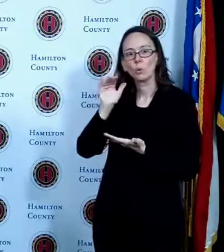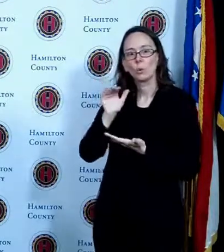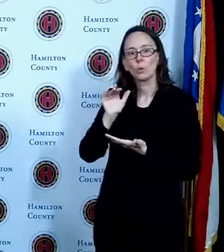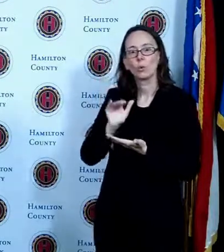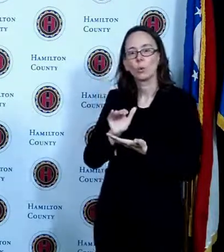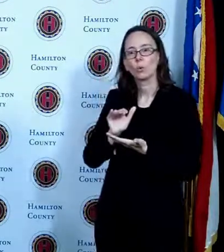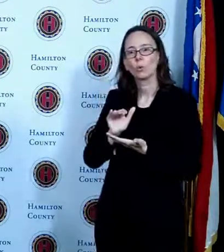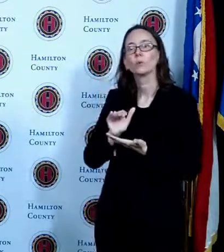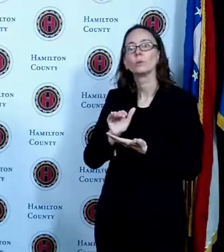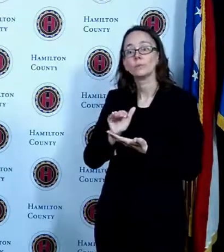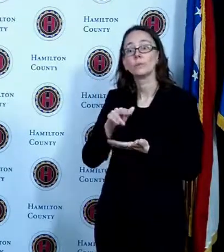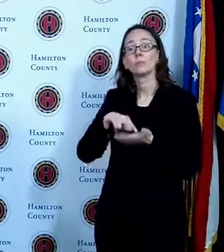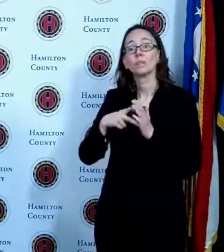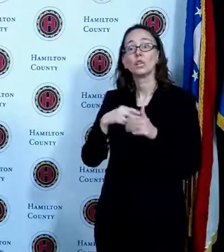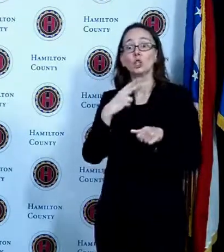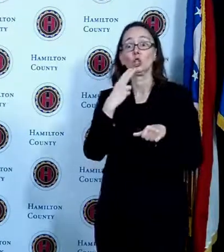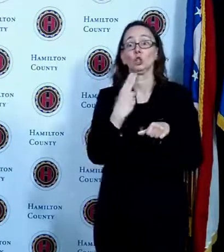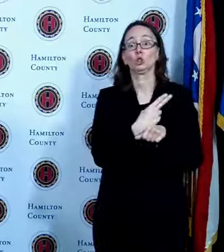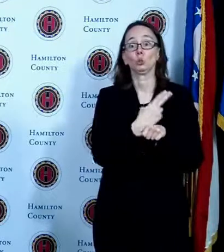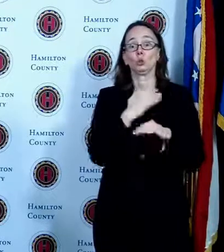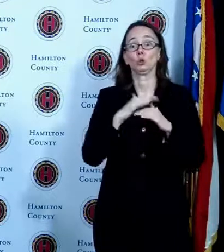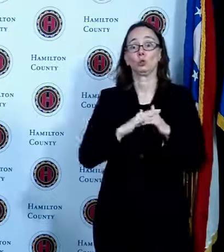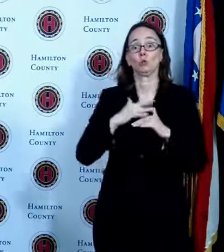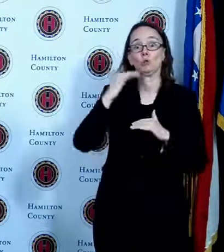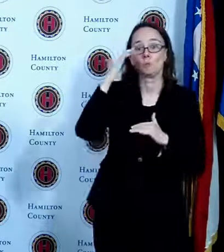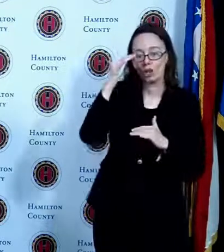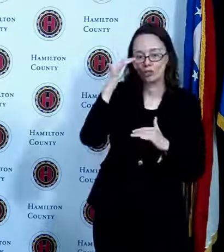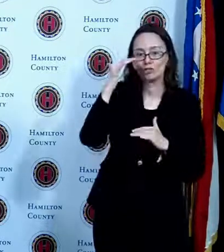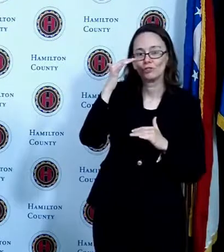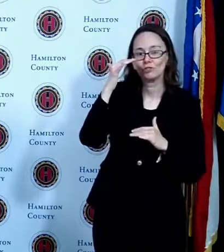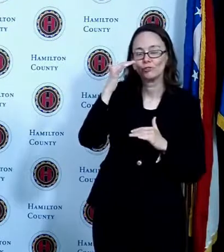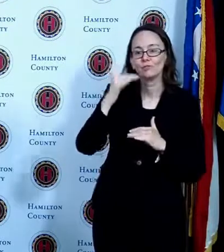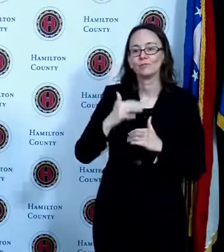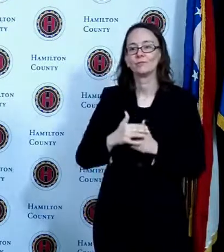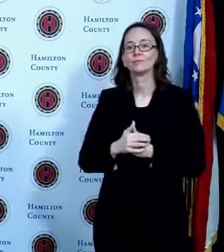recreational users crack cocaine users first-time users would have zero